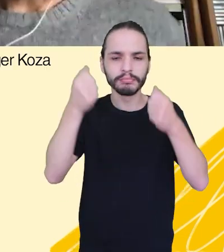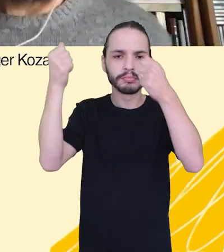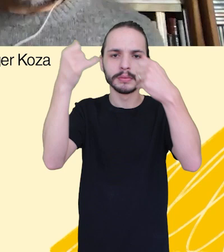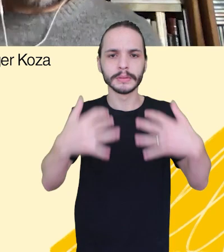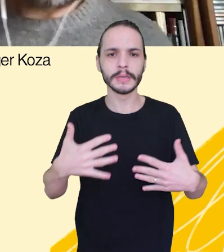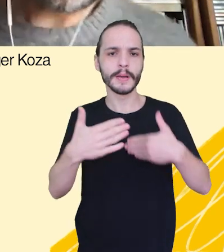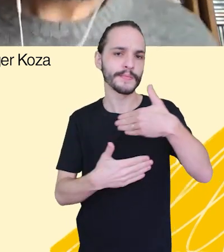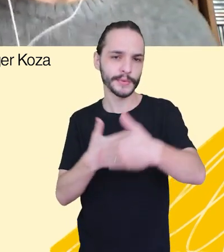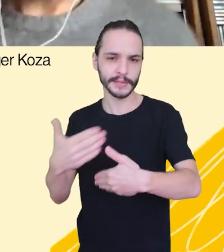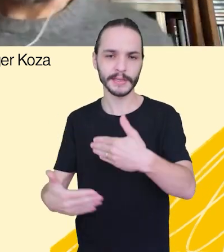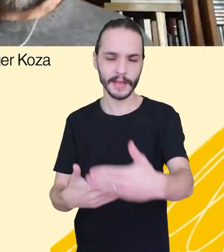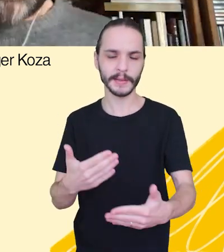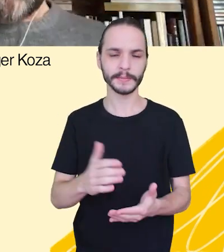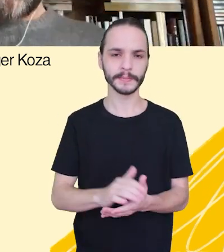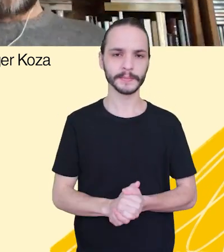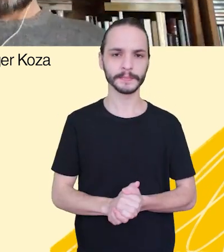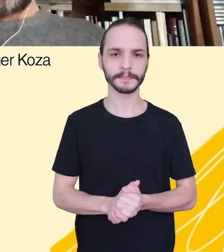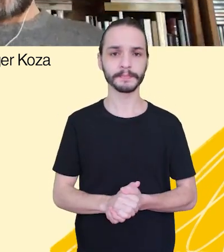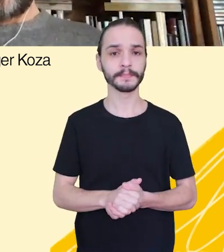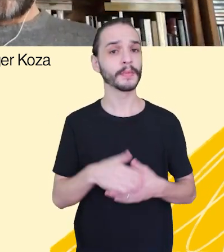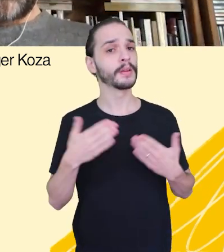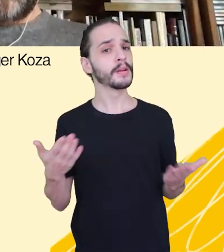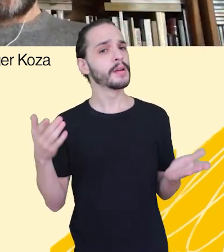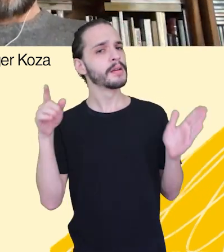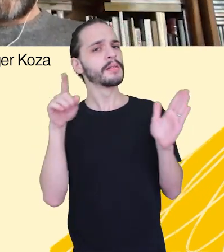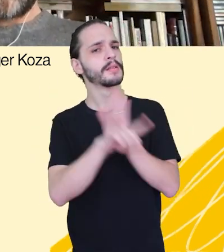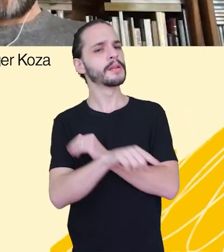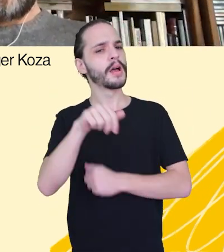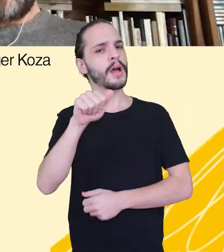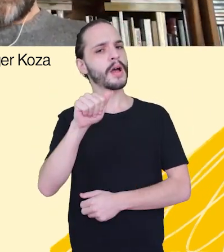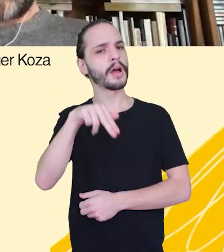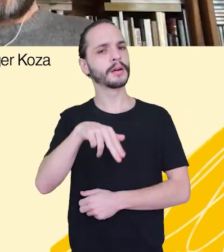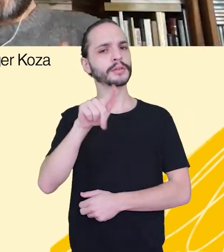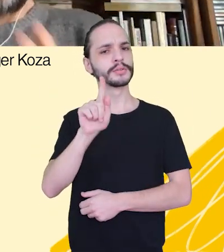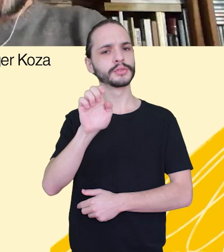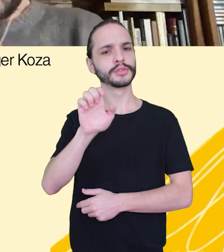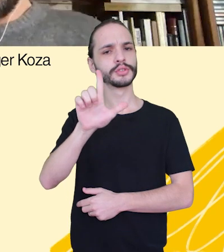because there are many different ways to write down what a filmmaker must be doing